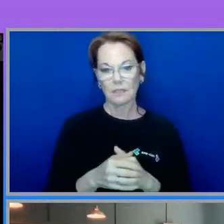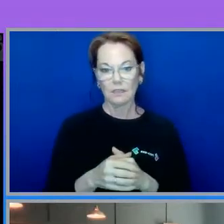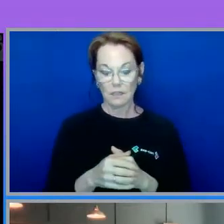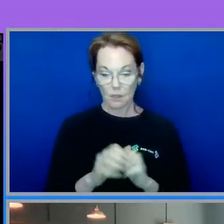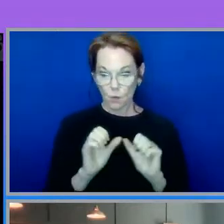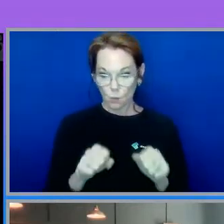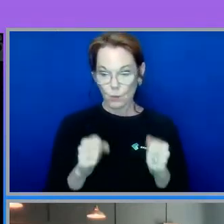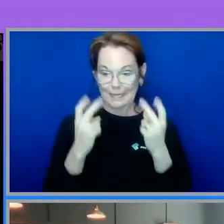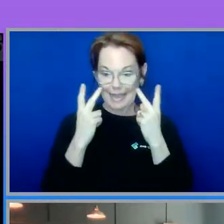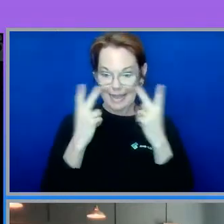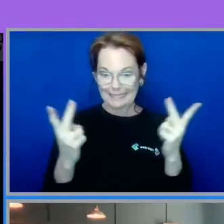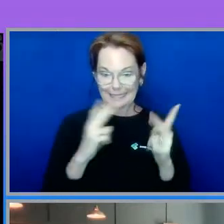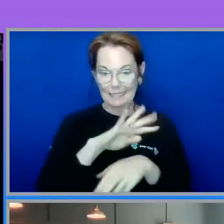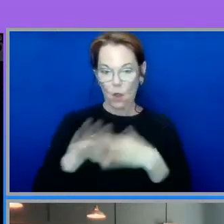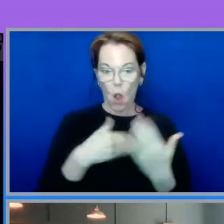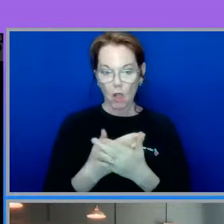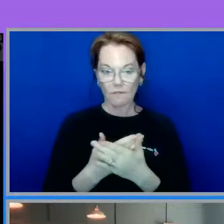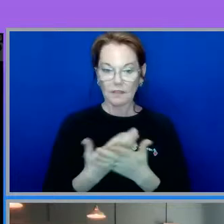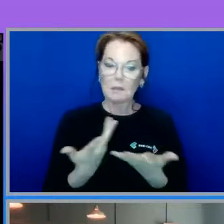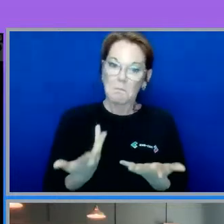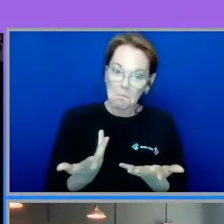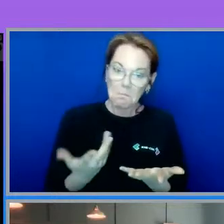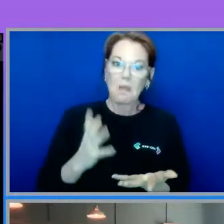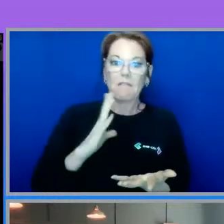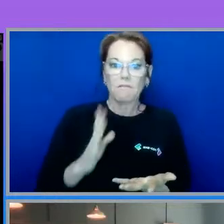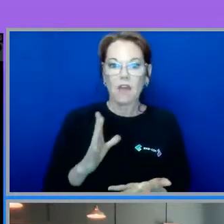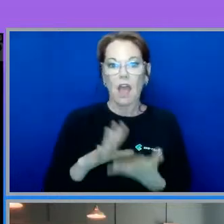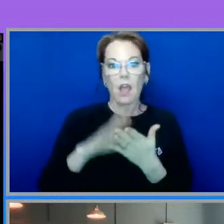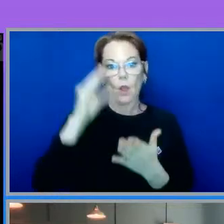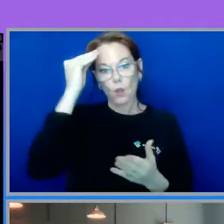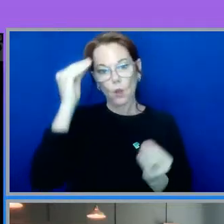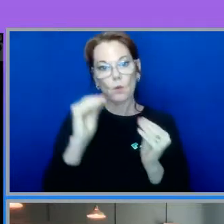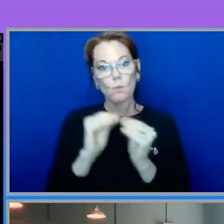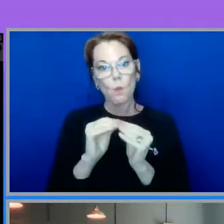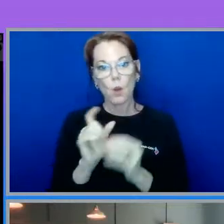all of this content. Then the learn more links might make more sense. We might have a reasonable understanding of